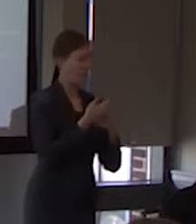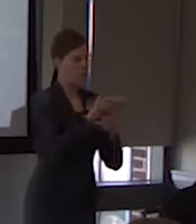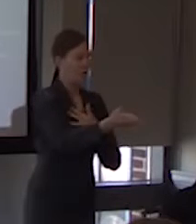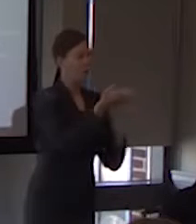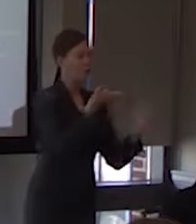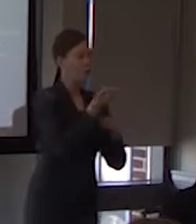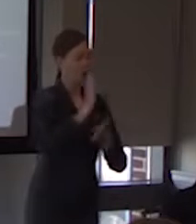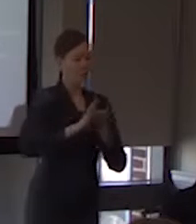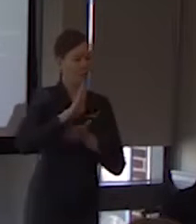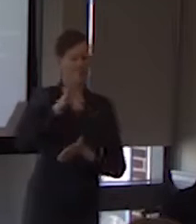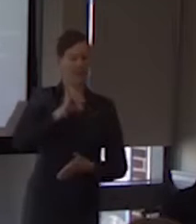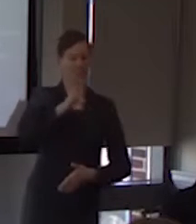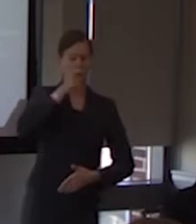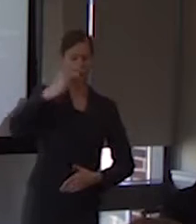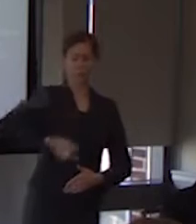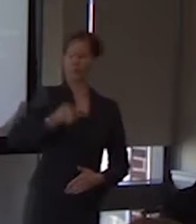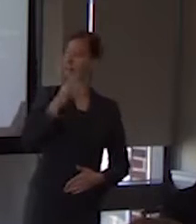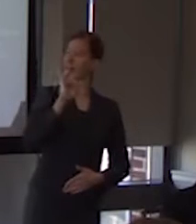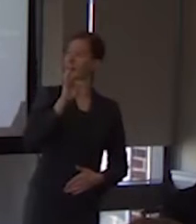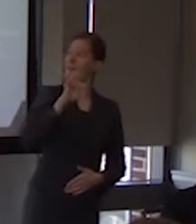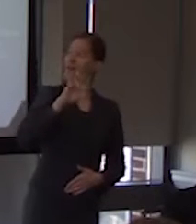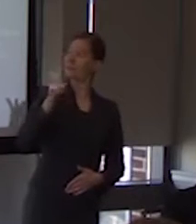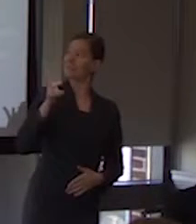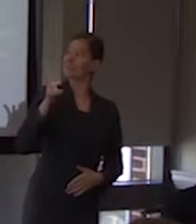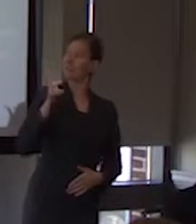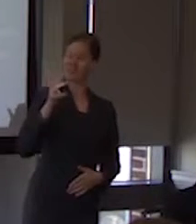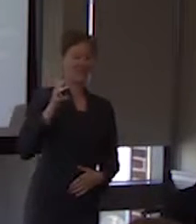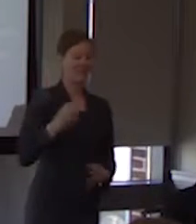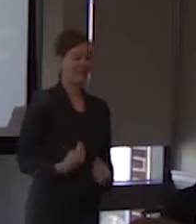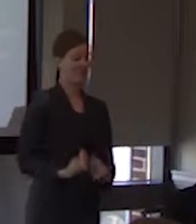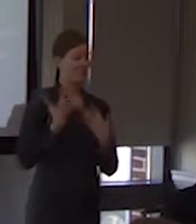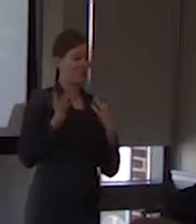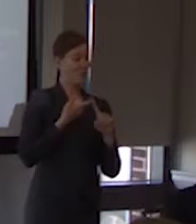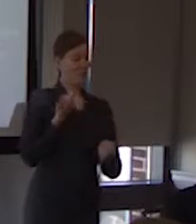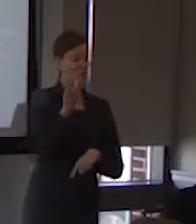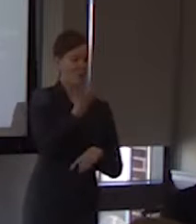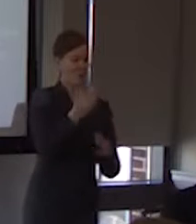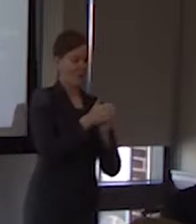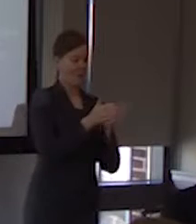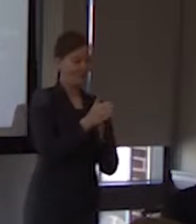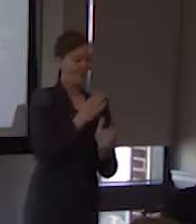That's me, circa 1996. The inspiration behind those 3 motivations in my daily life today.